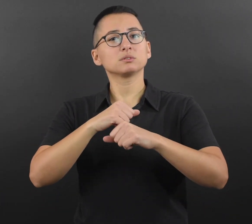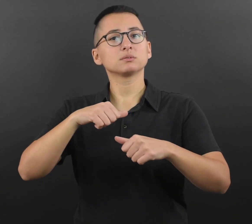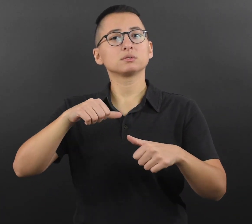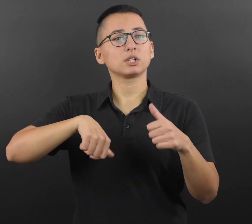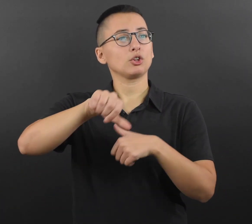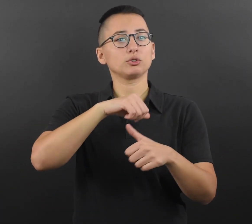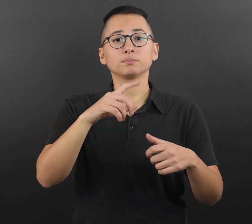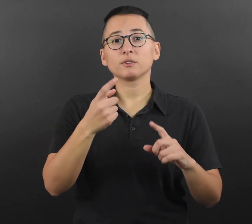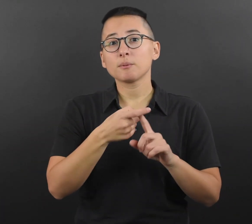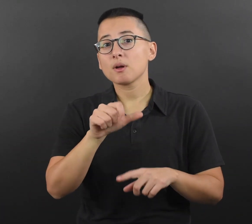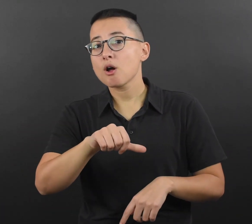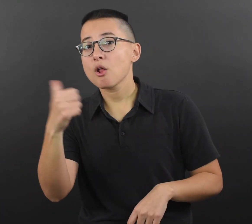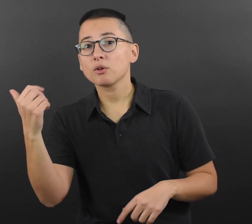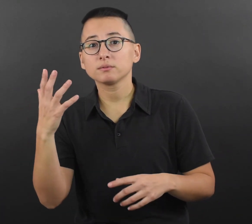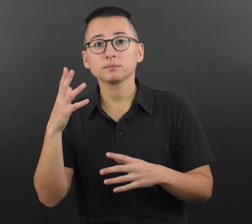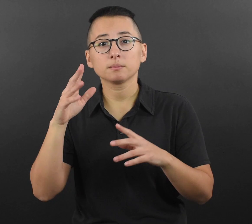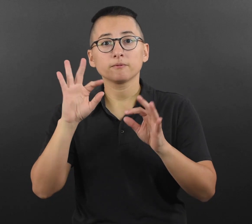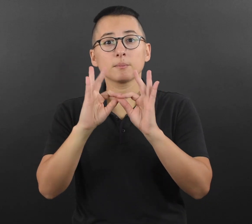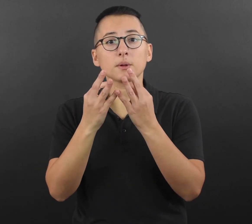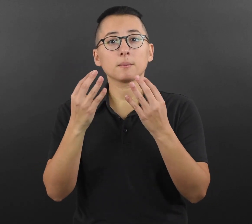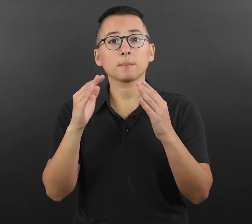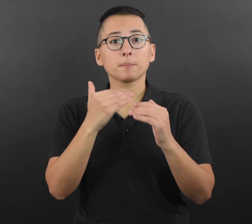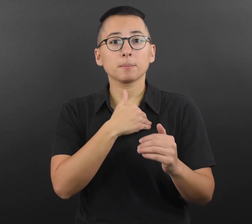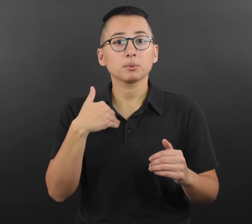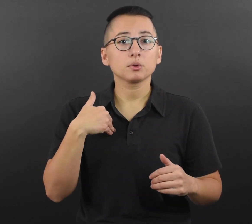vulnerable family members, friends, and neighbors. •